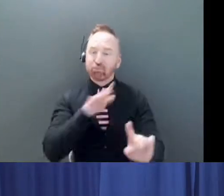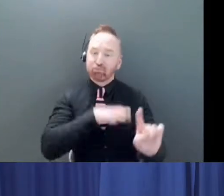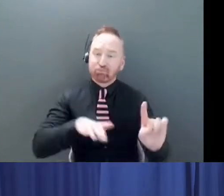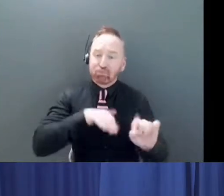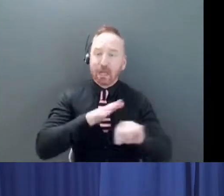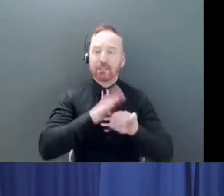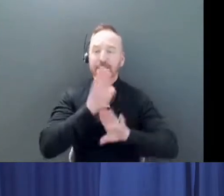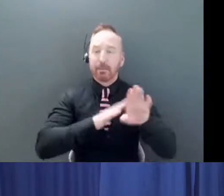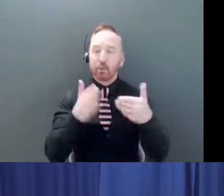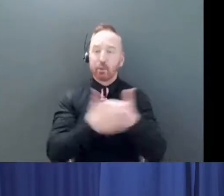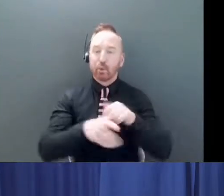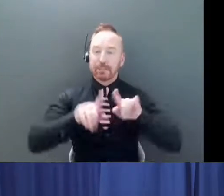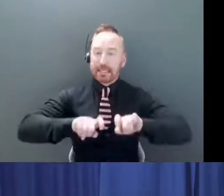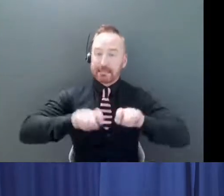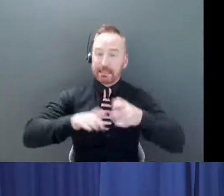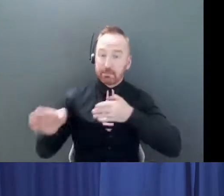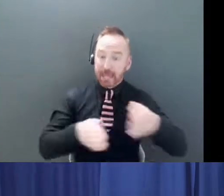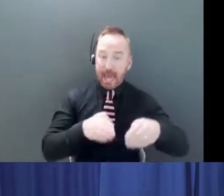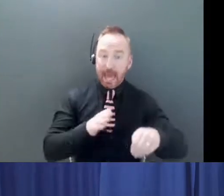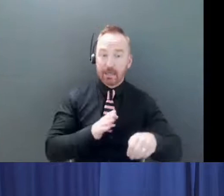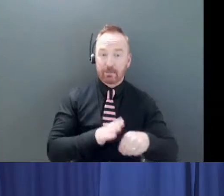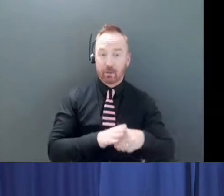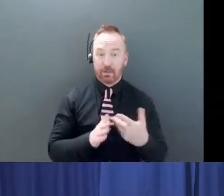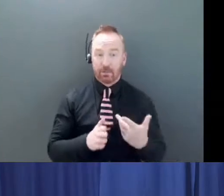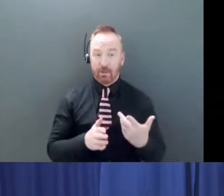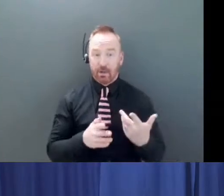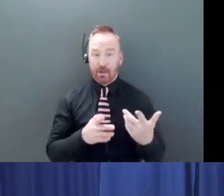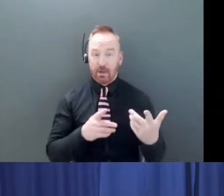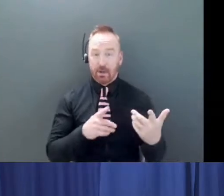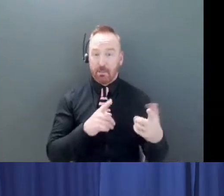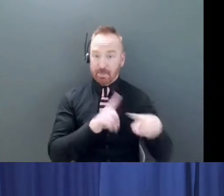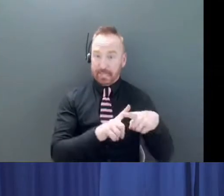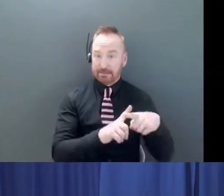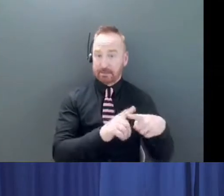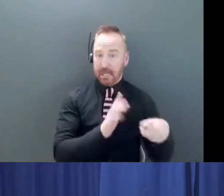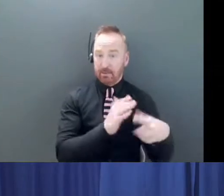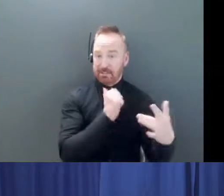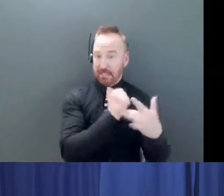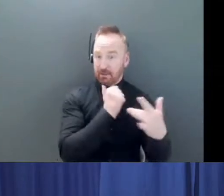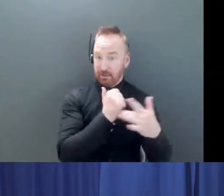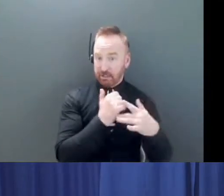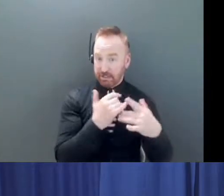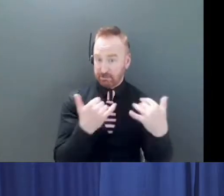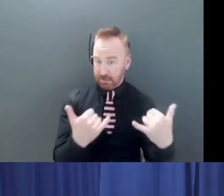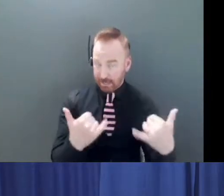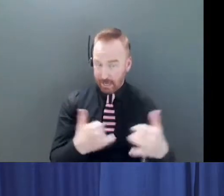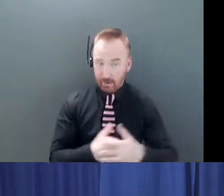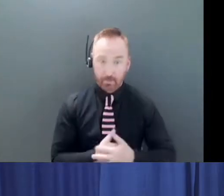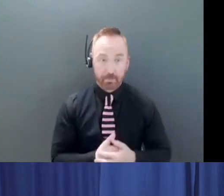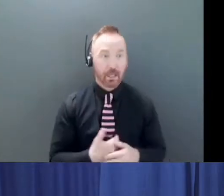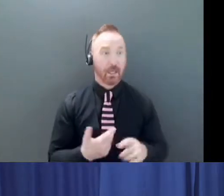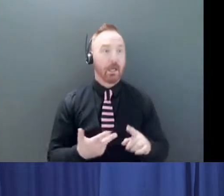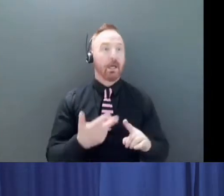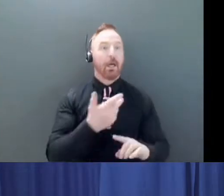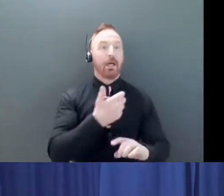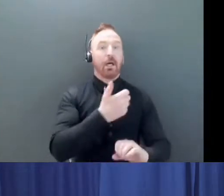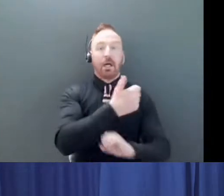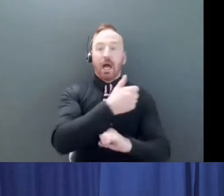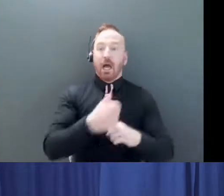Social supports for vulnerable people both continuing the investment in preventive social